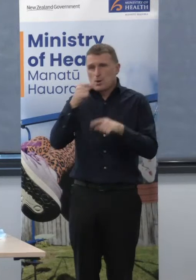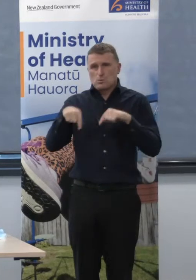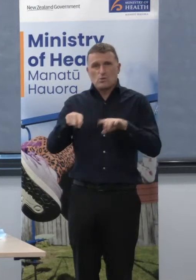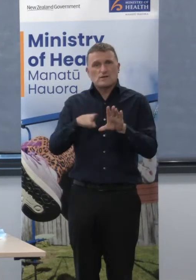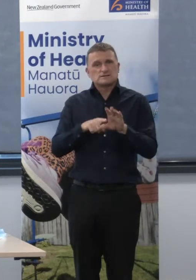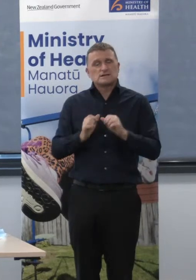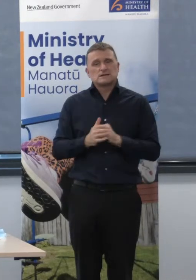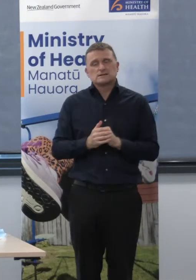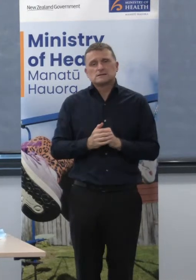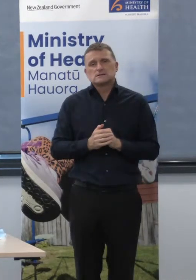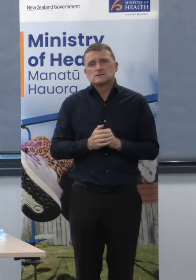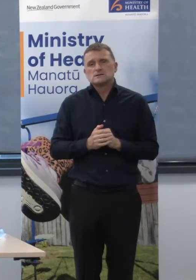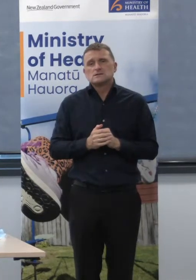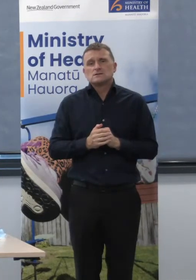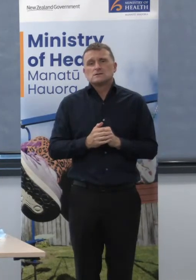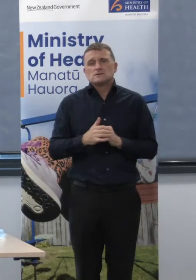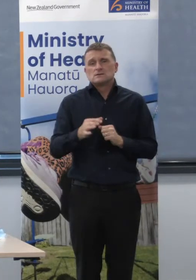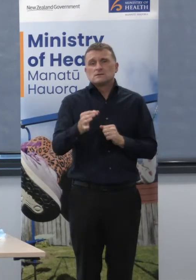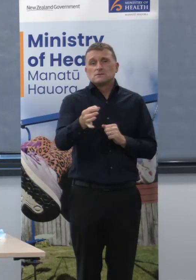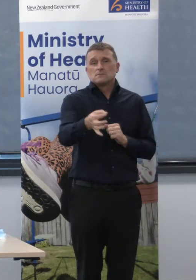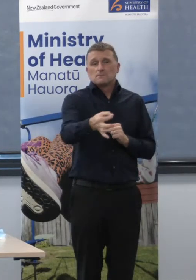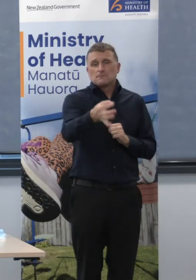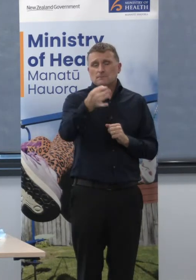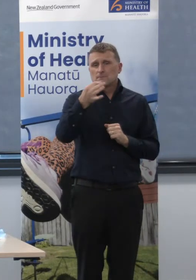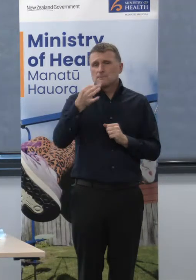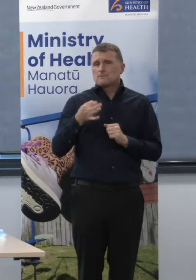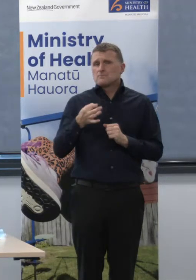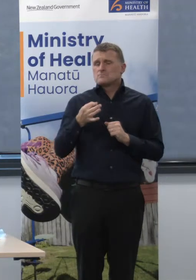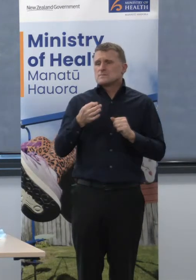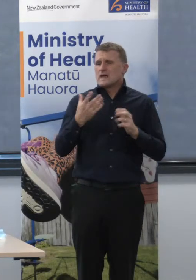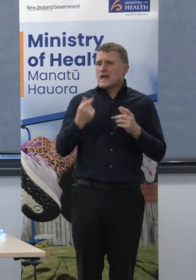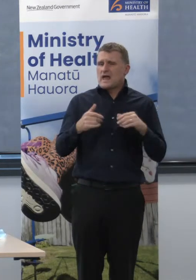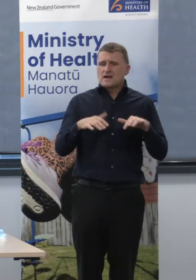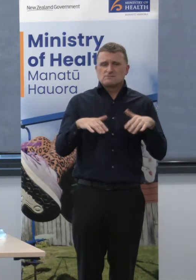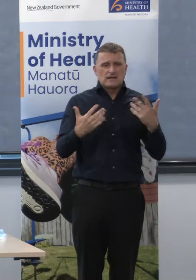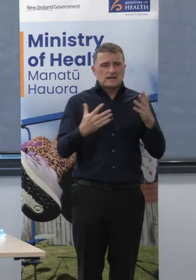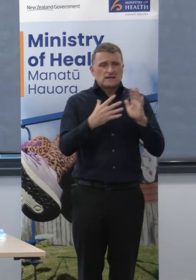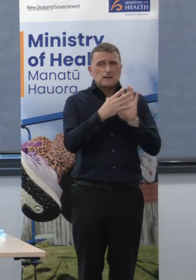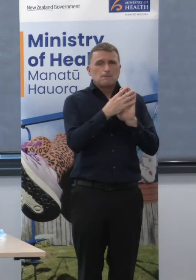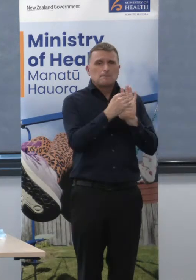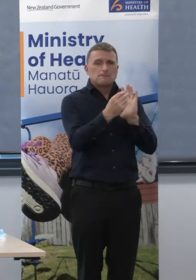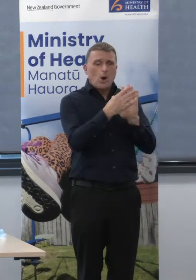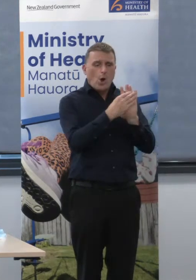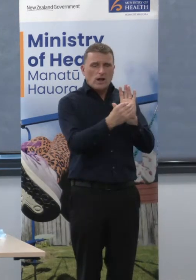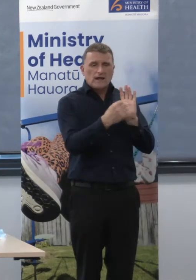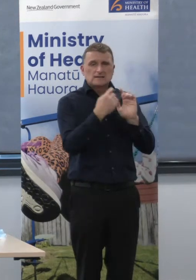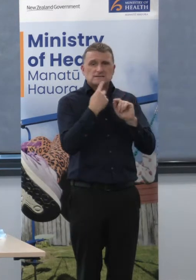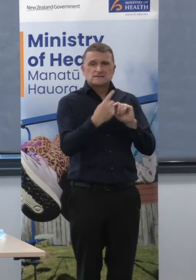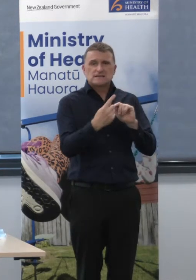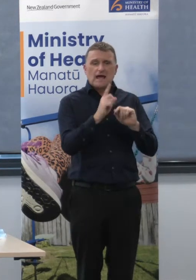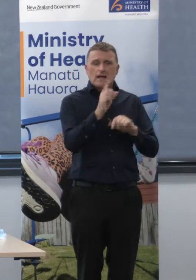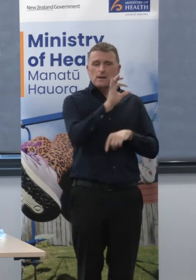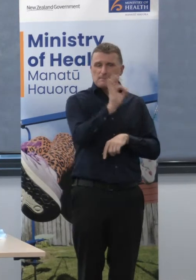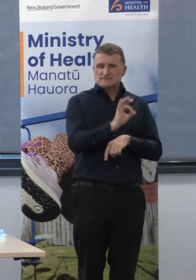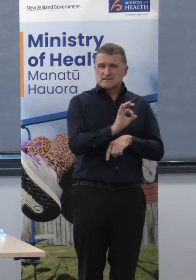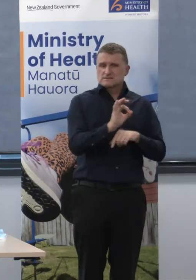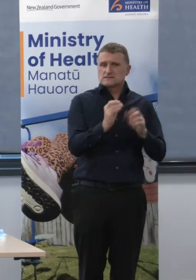year.